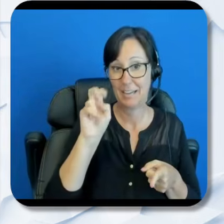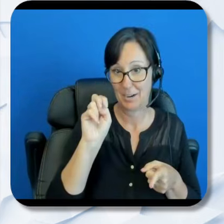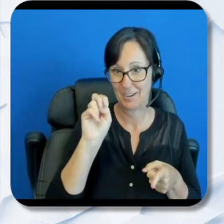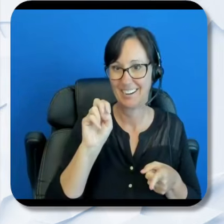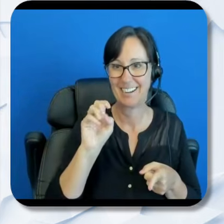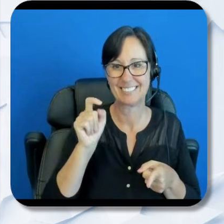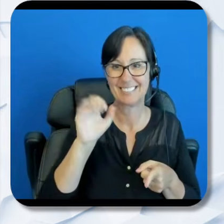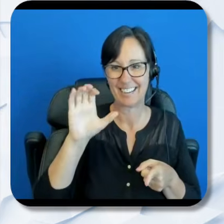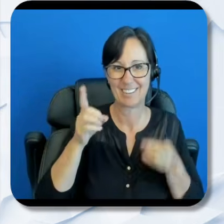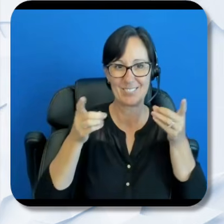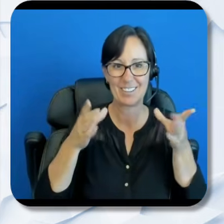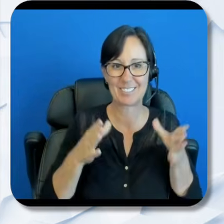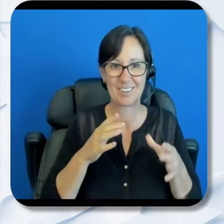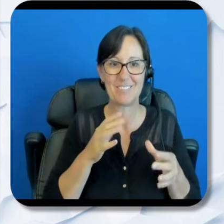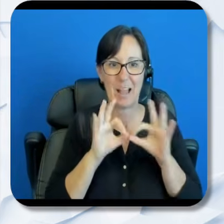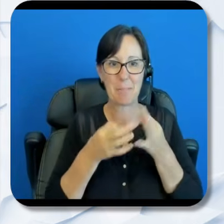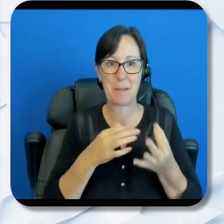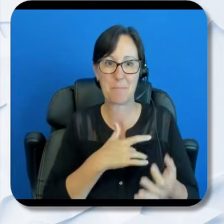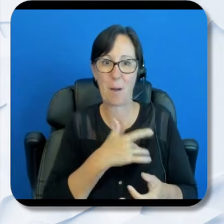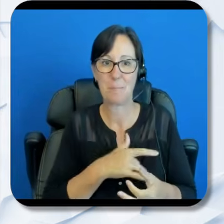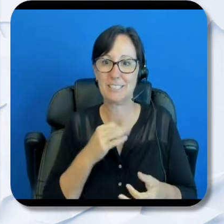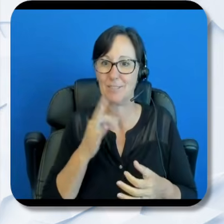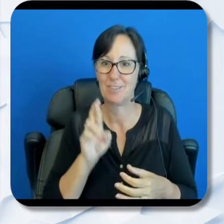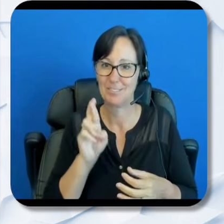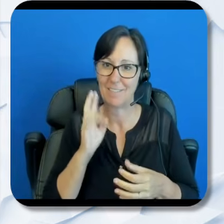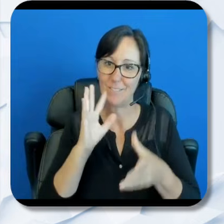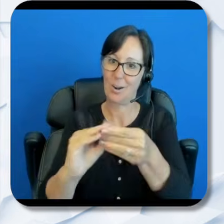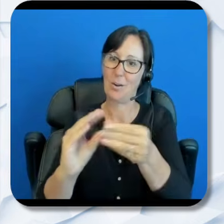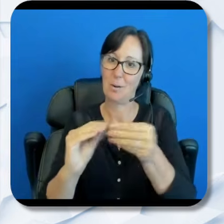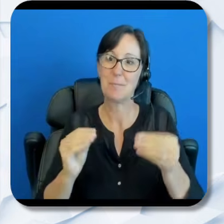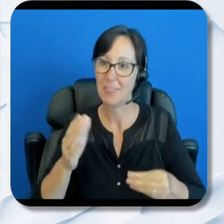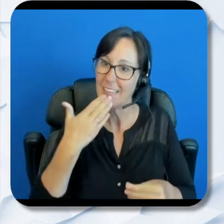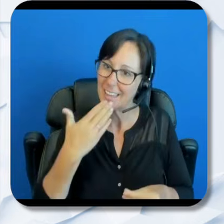Director of Family Promise of Riverside, for her remarks. Thanks, Claire, welcome.